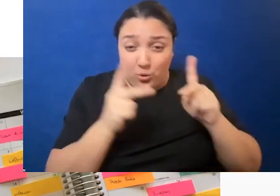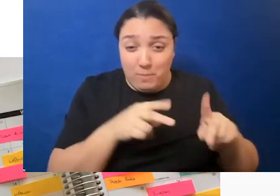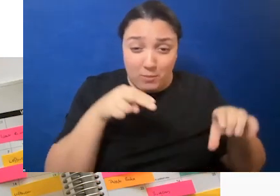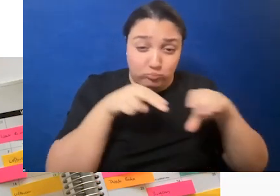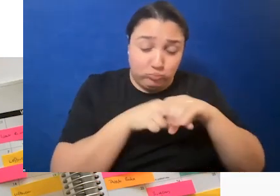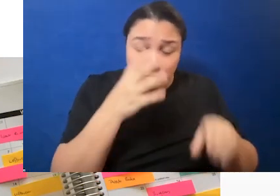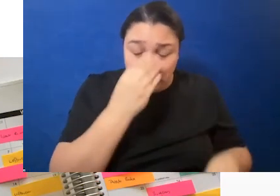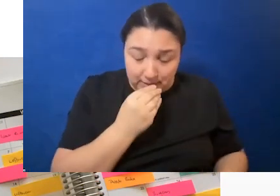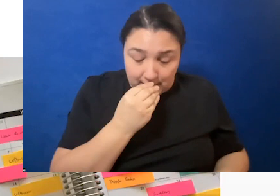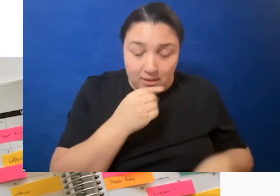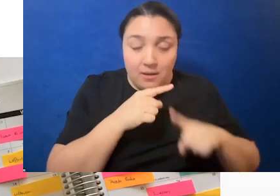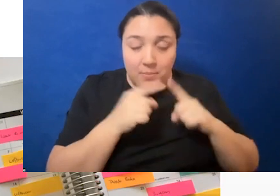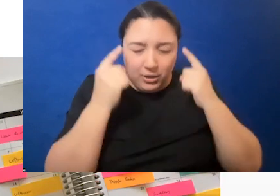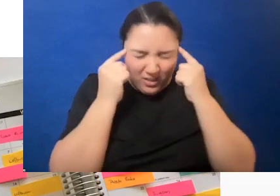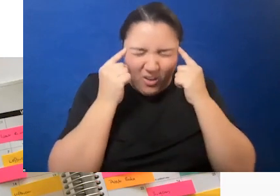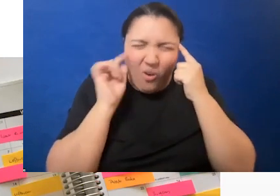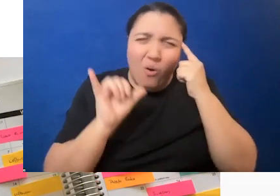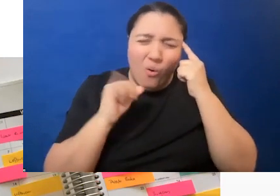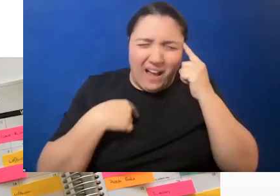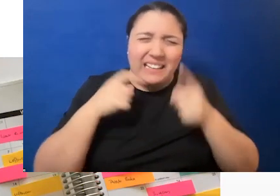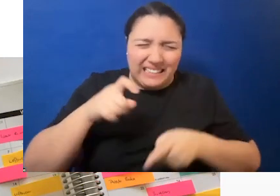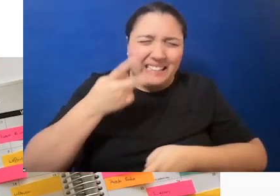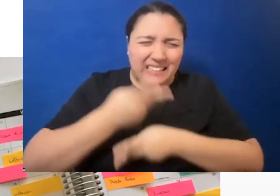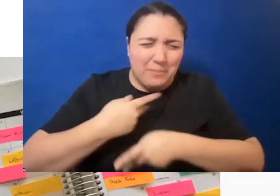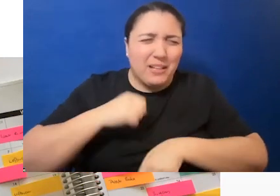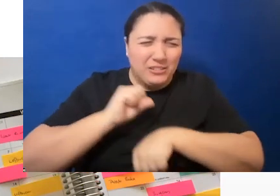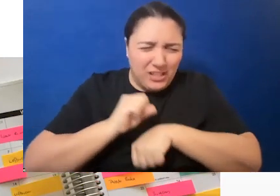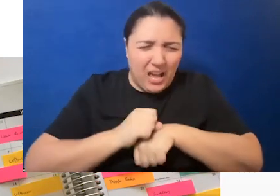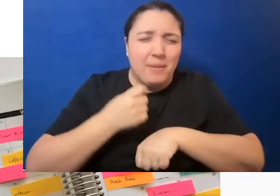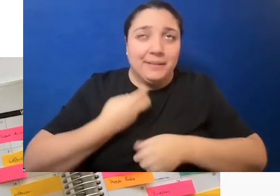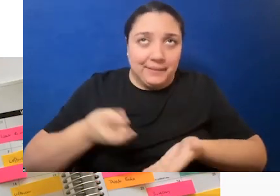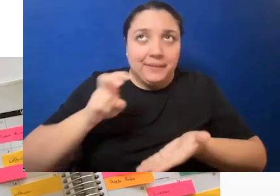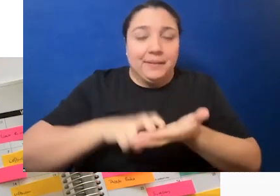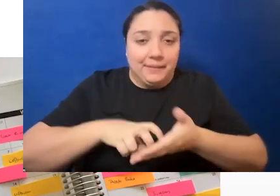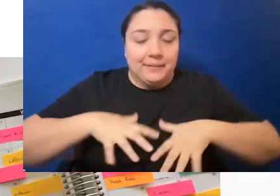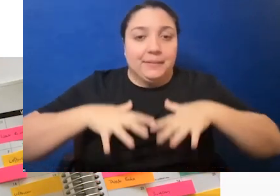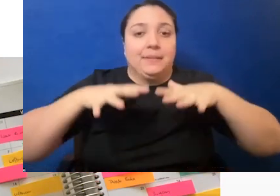MAYBE GOING BACK TO SLEEP, KEEPING YOUR JOB MAY HAVE GOTTEN YOU OUT OF BED OR SOMEONE YOU